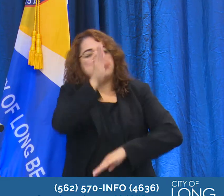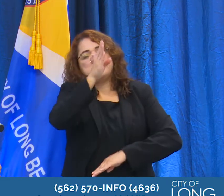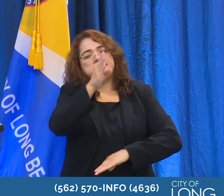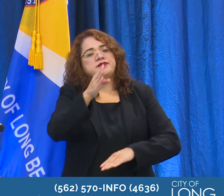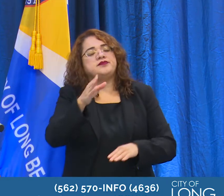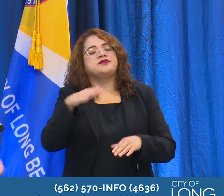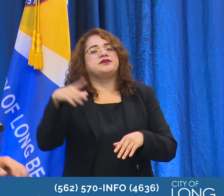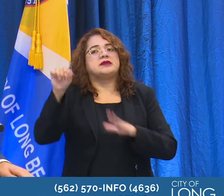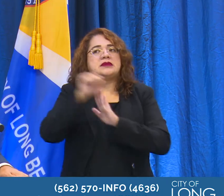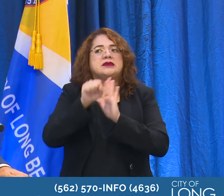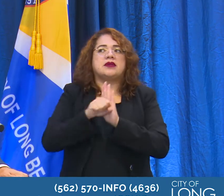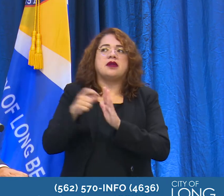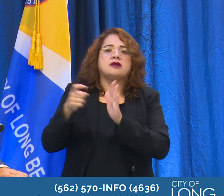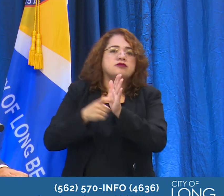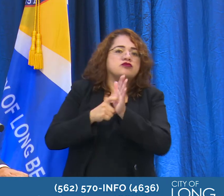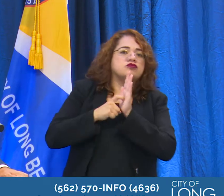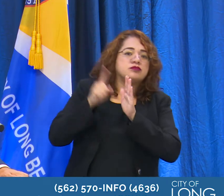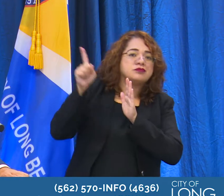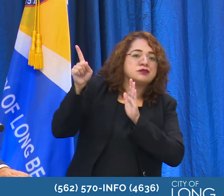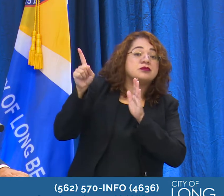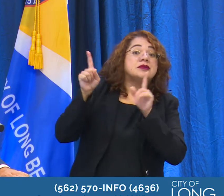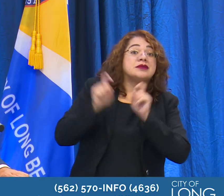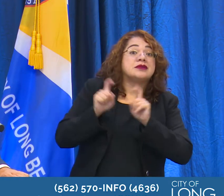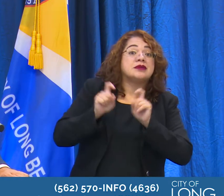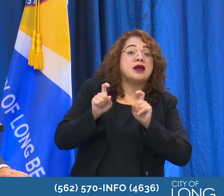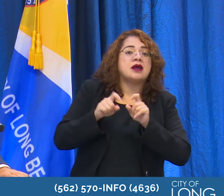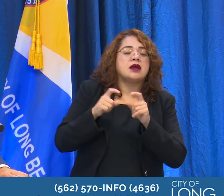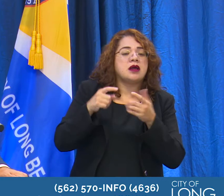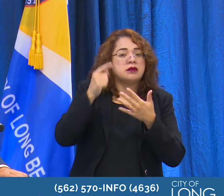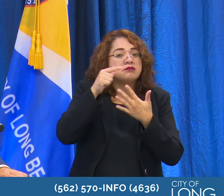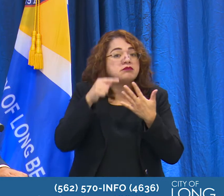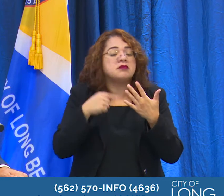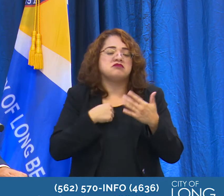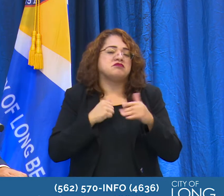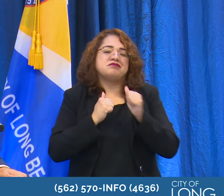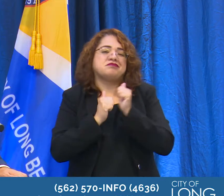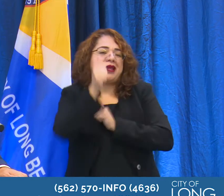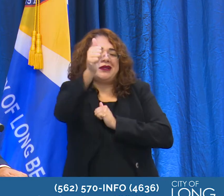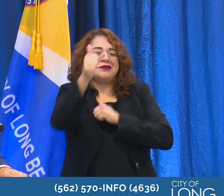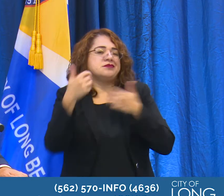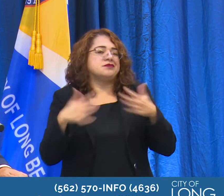ask of us from a testing perspective. These tests for our personnel in the